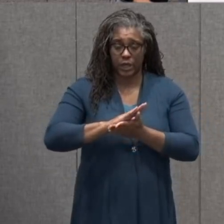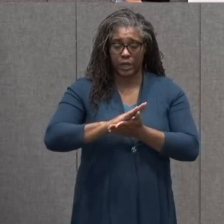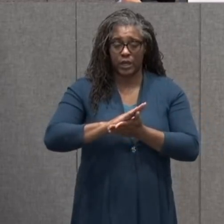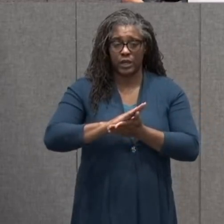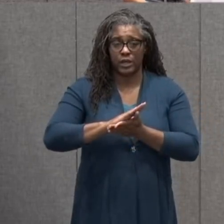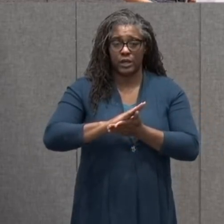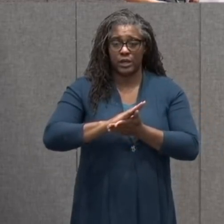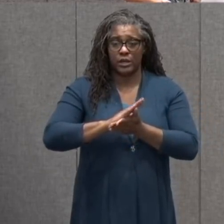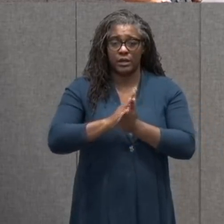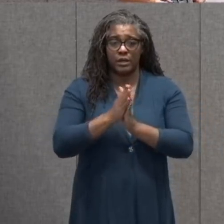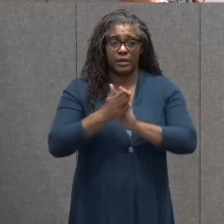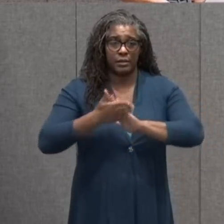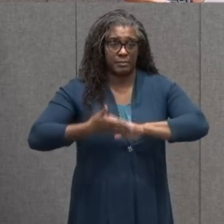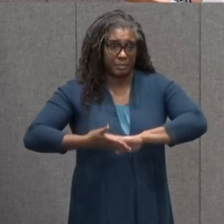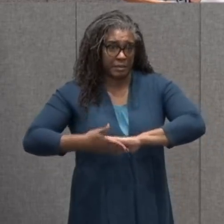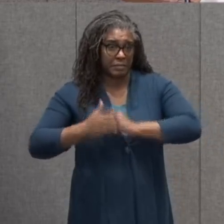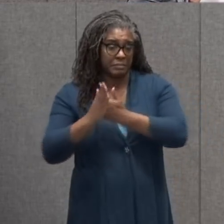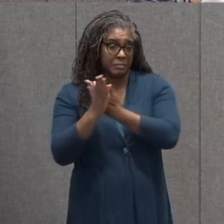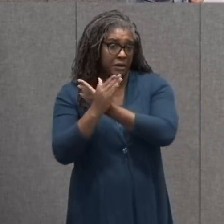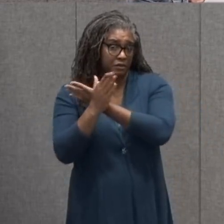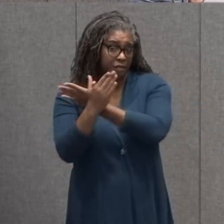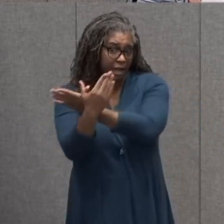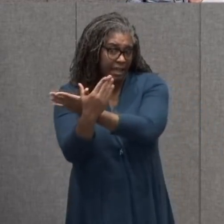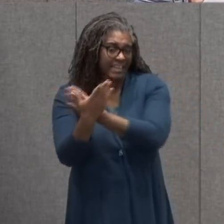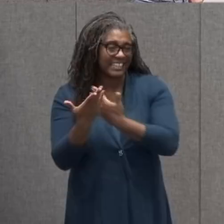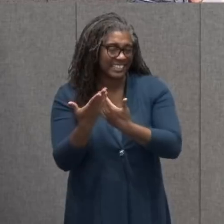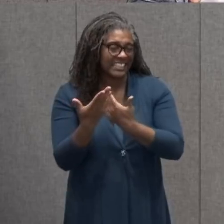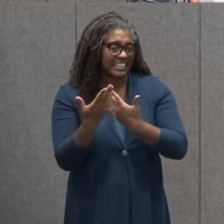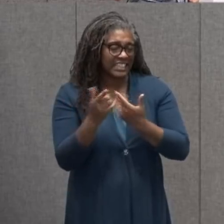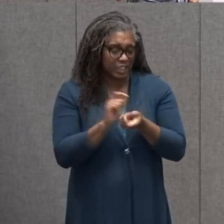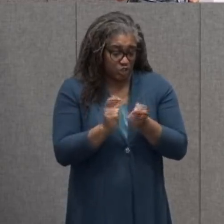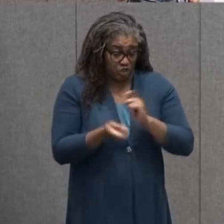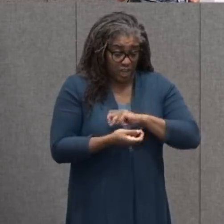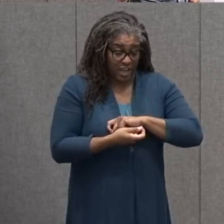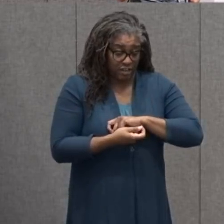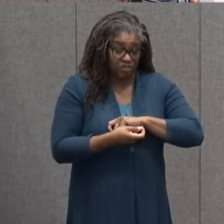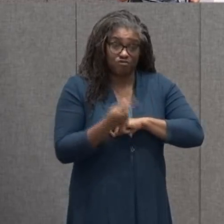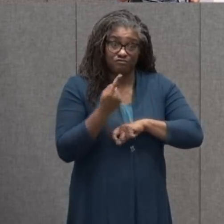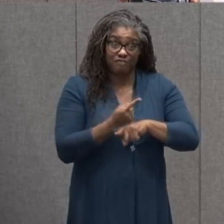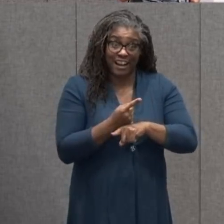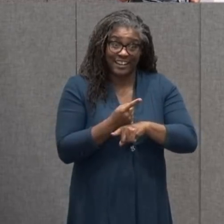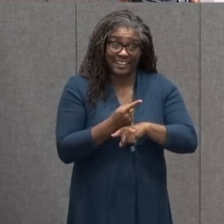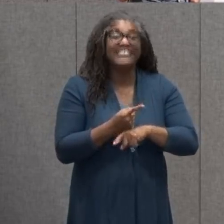Yes, that's a good one. - All right, yeah. So I'm gonna make my tally mark,